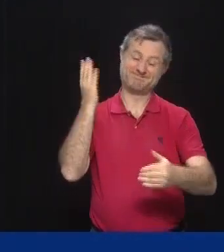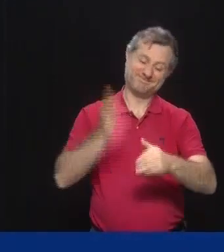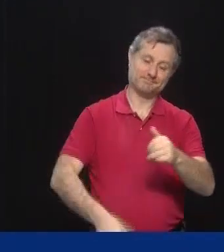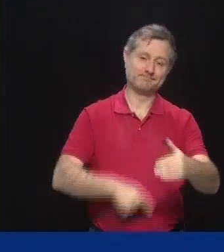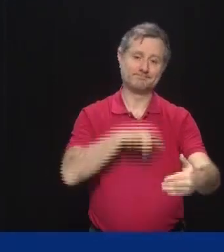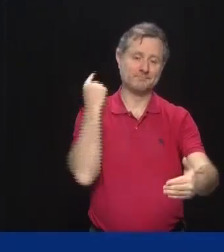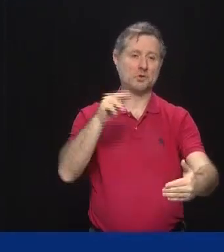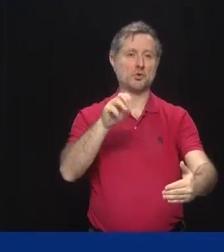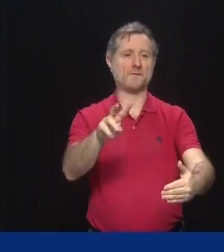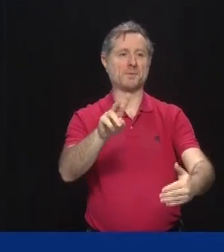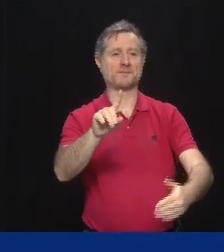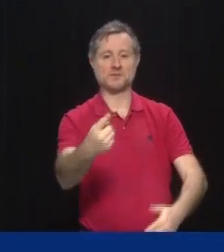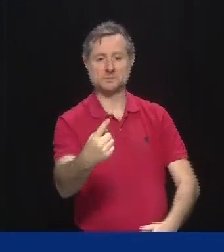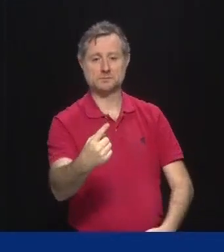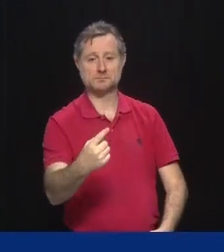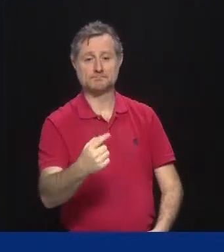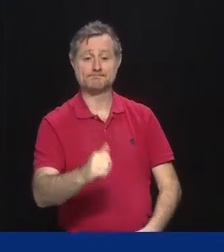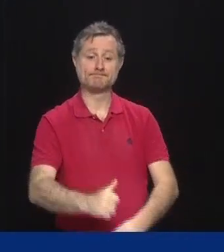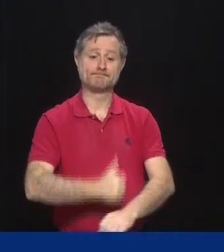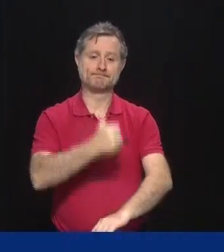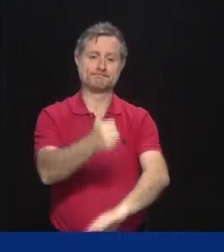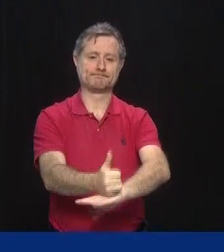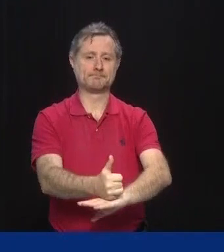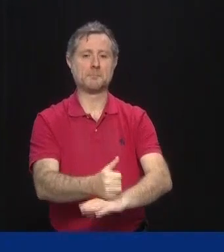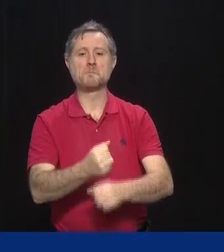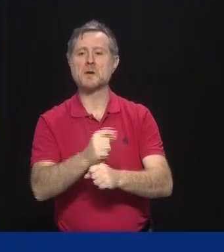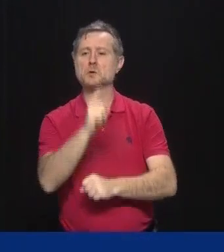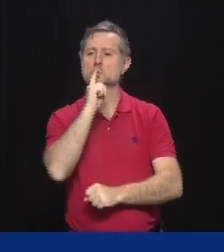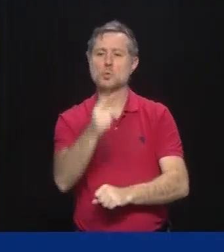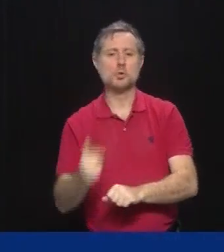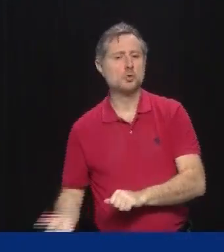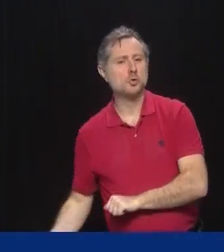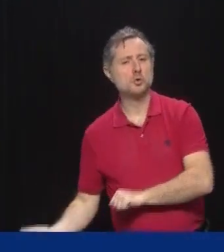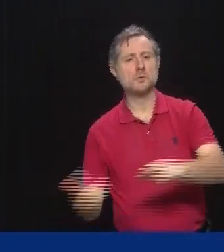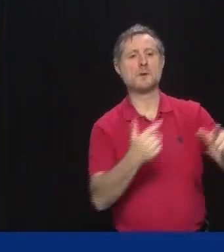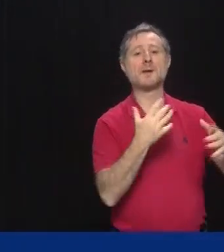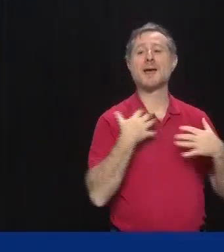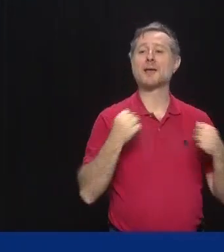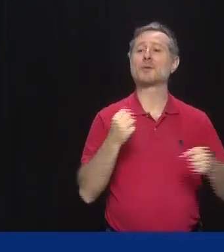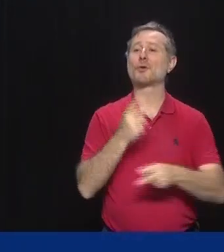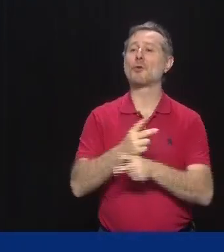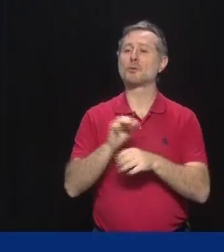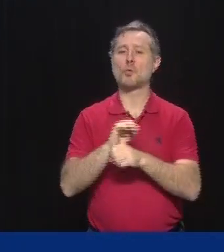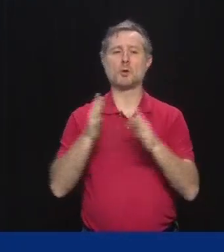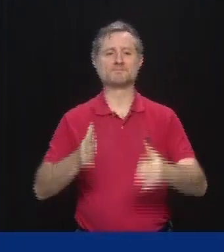SO OUR NEXT VACCINE MANDATES ARE AROUND THE CORNER, NOVEMBER 1st. WE HAD THOSE IN PLACE TO MAKE